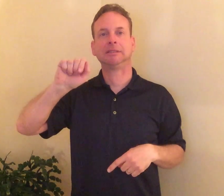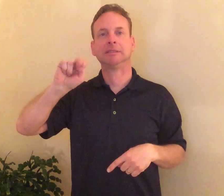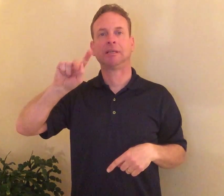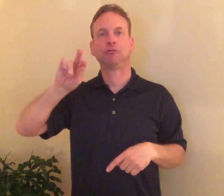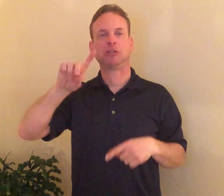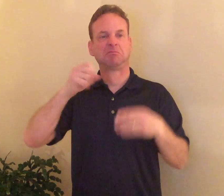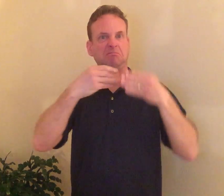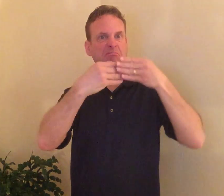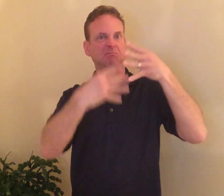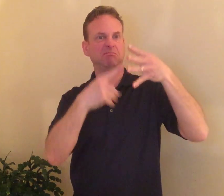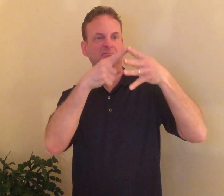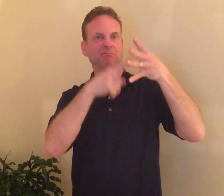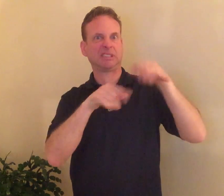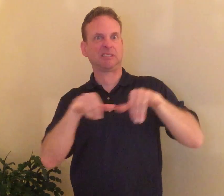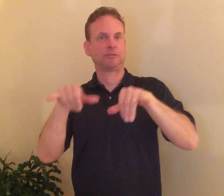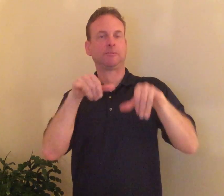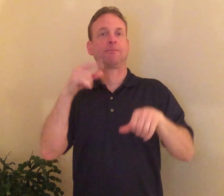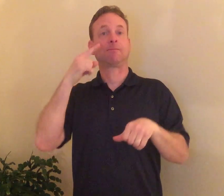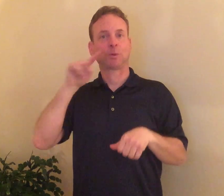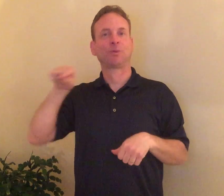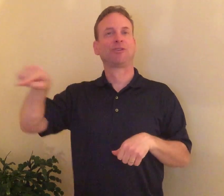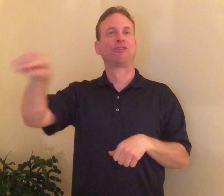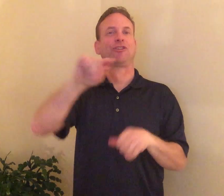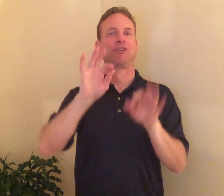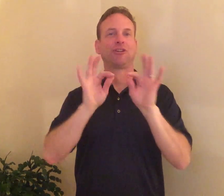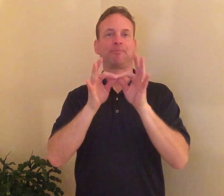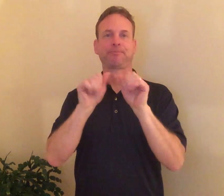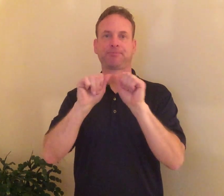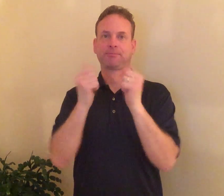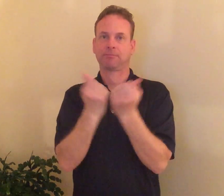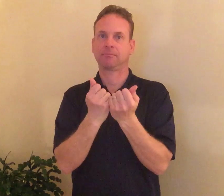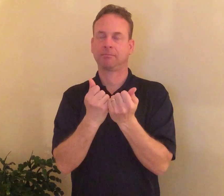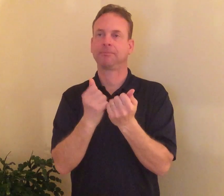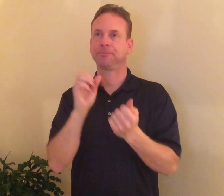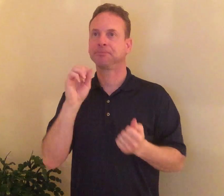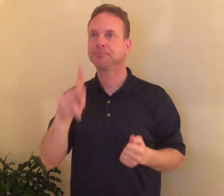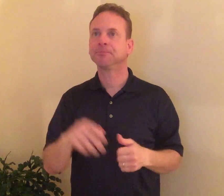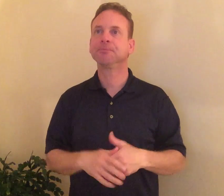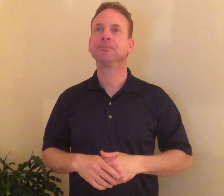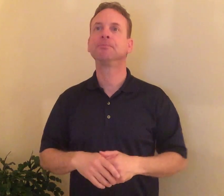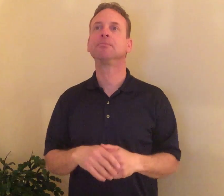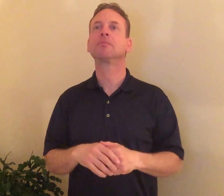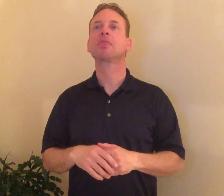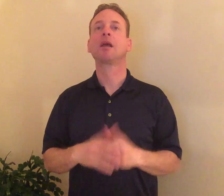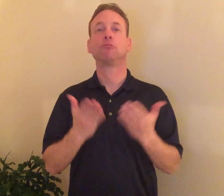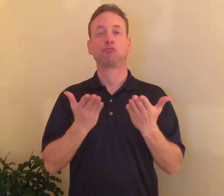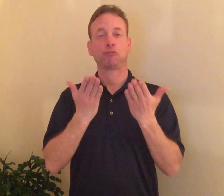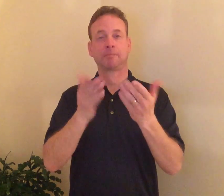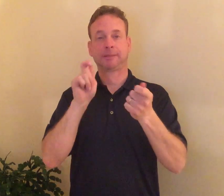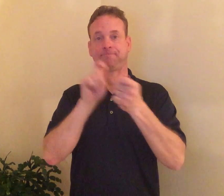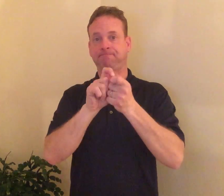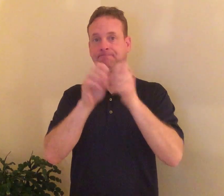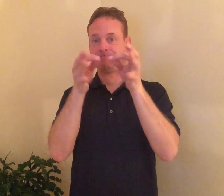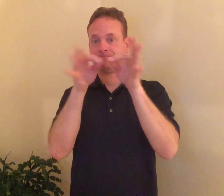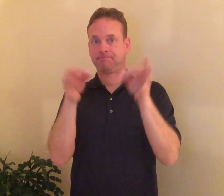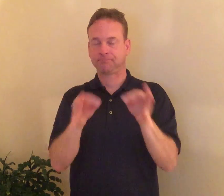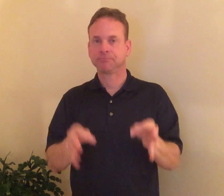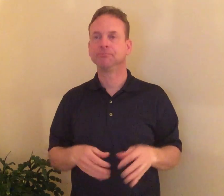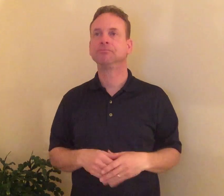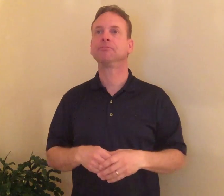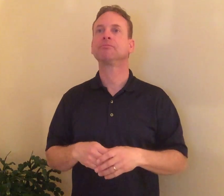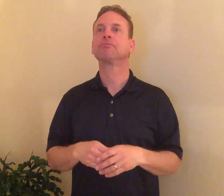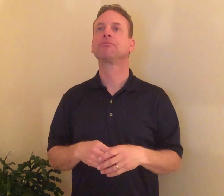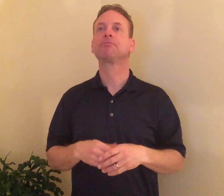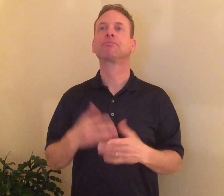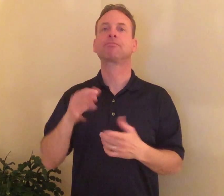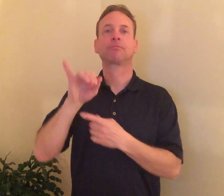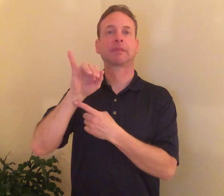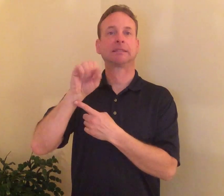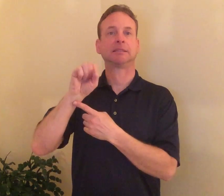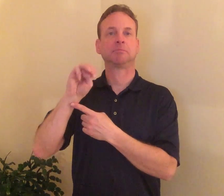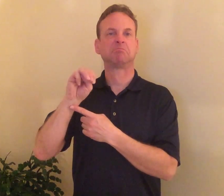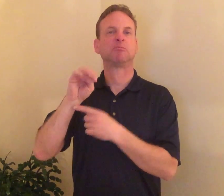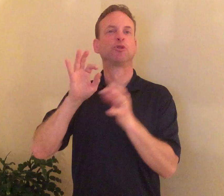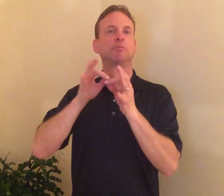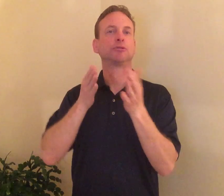agencies. The exact language of the recommendation includes: